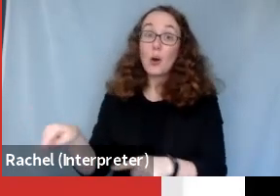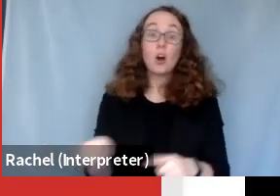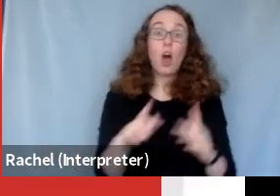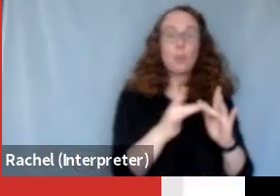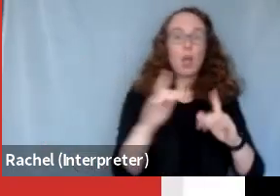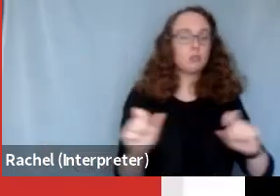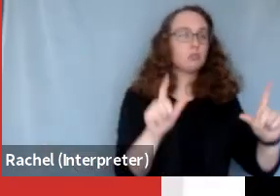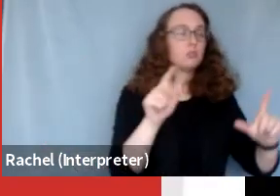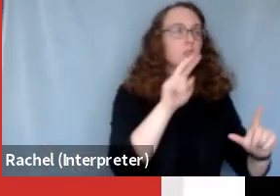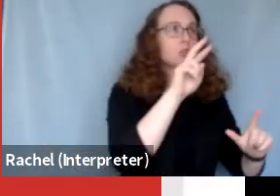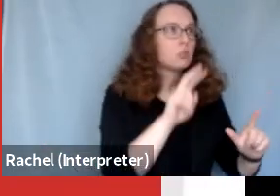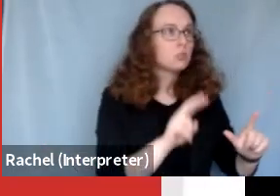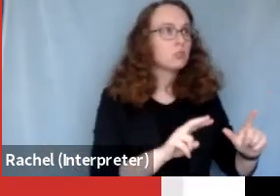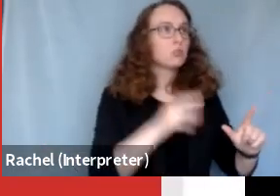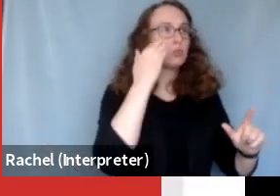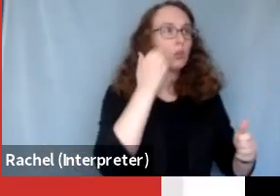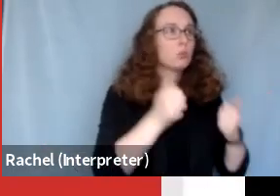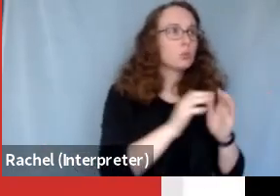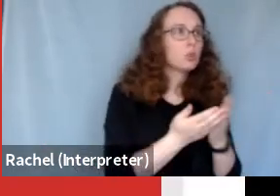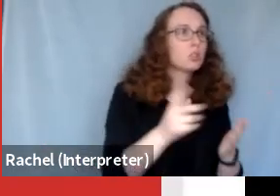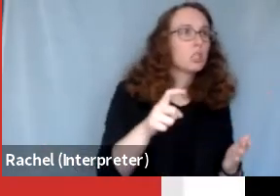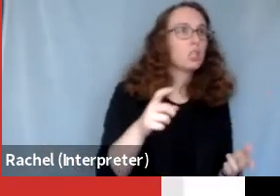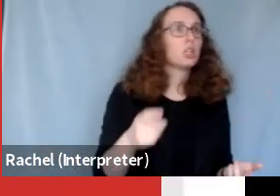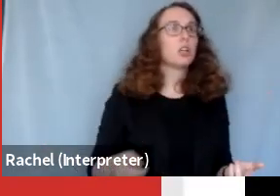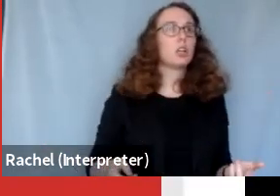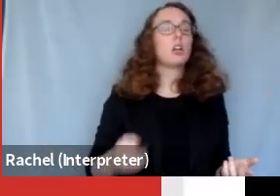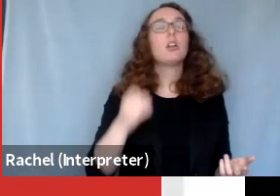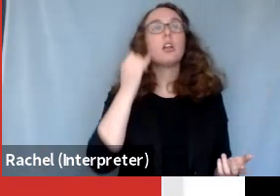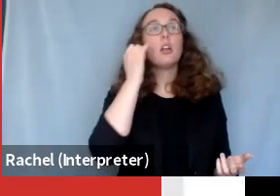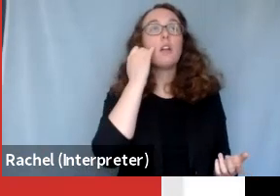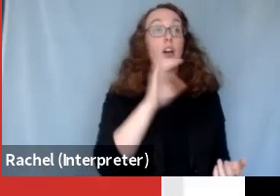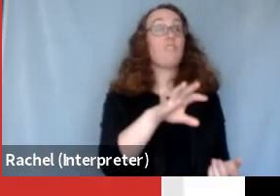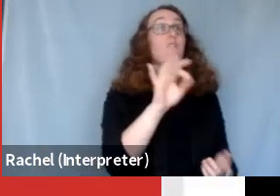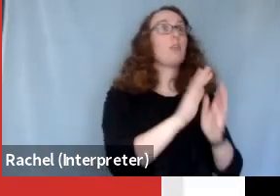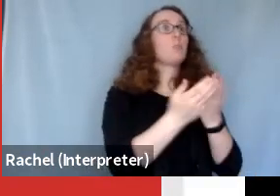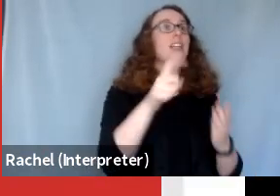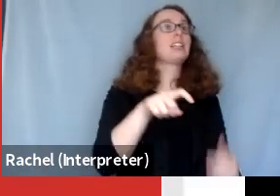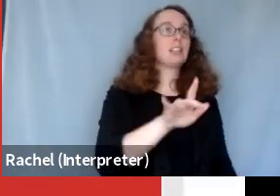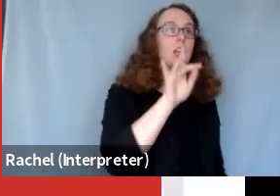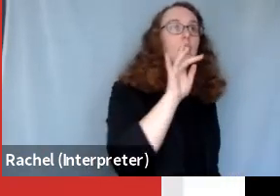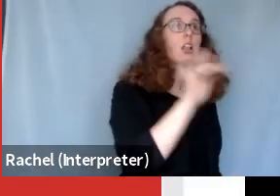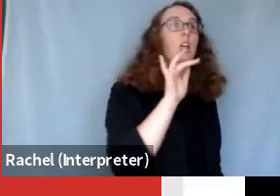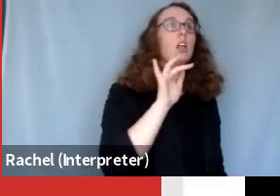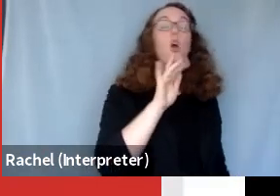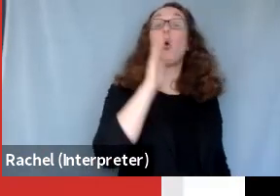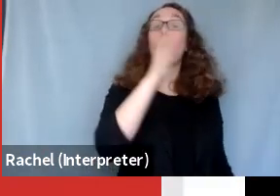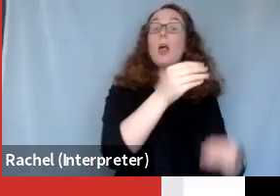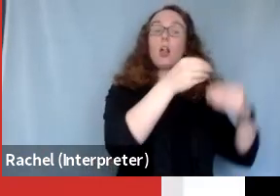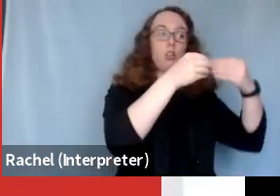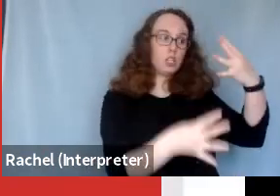that is for your instructor and you take it and once you click on it it lists all the options for you to